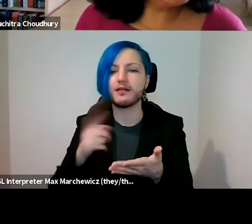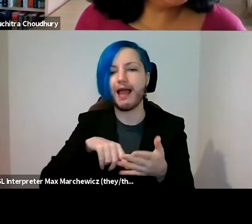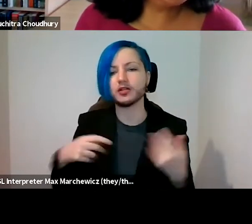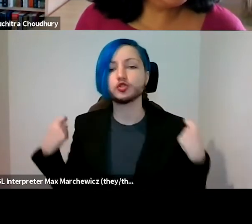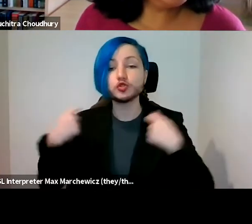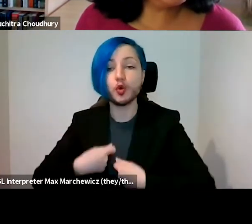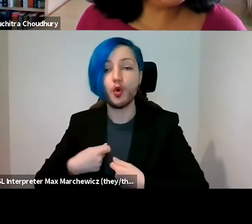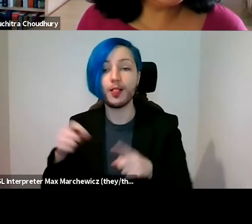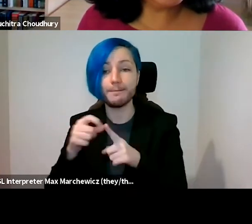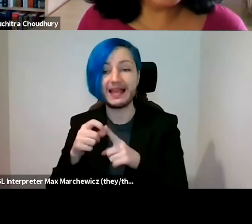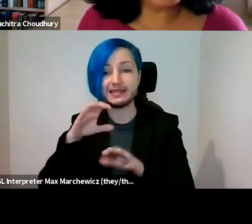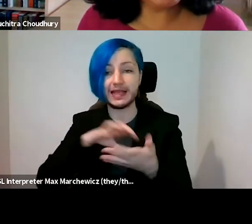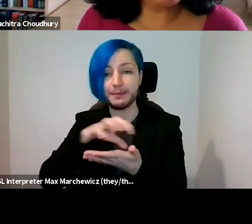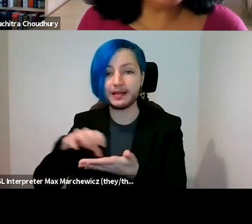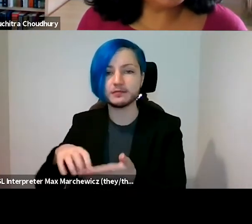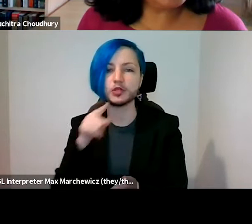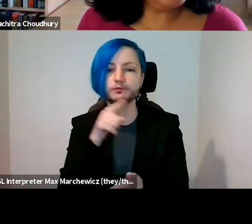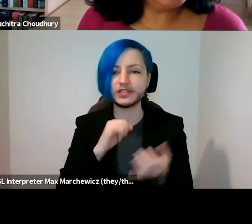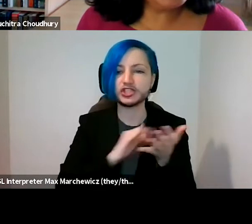So here's the shisha, the famous one,